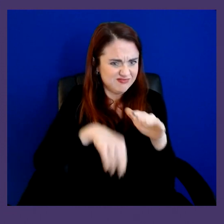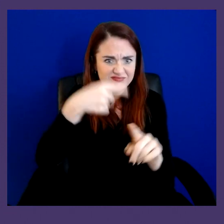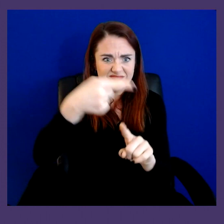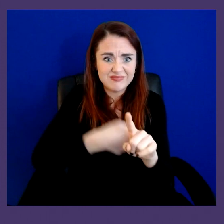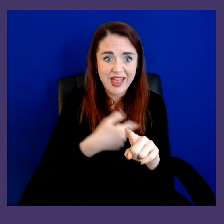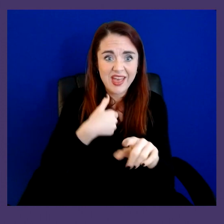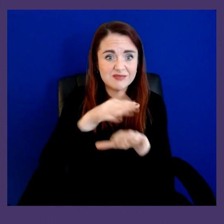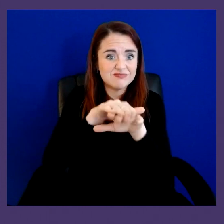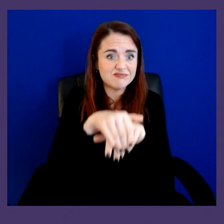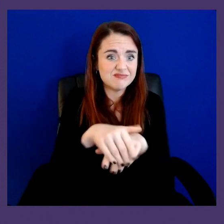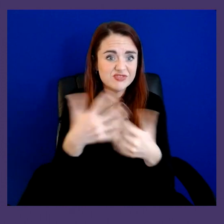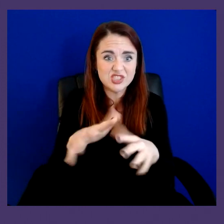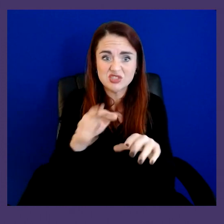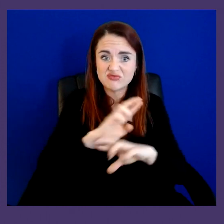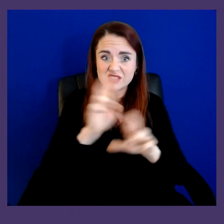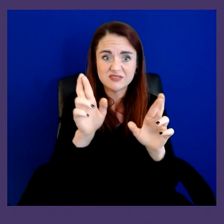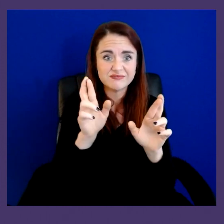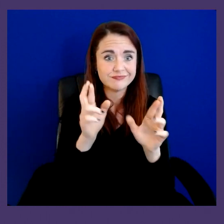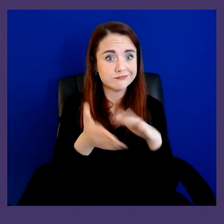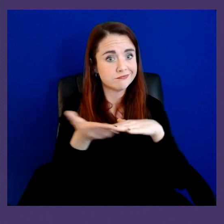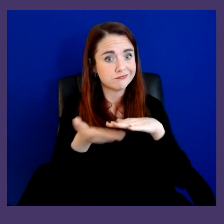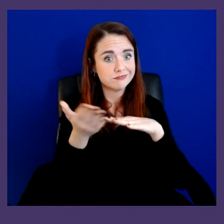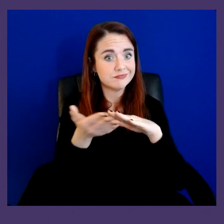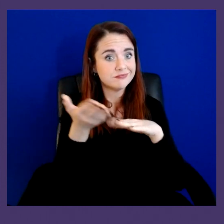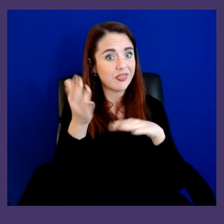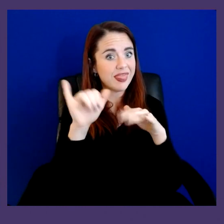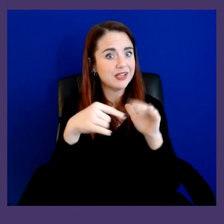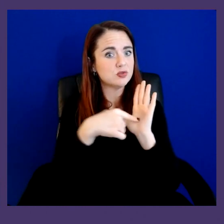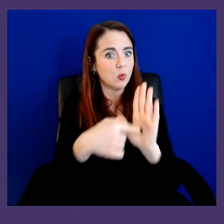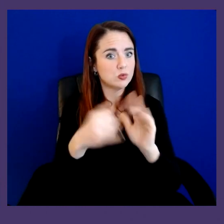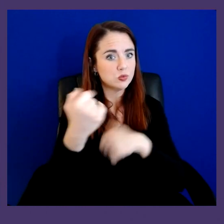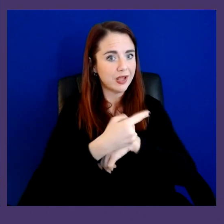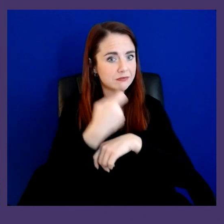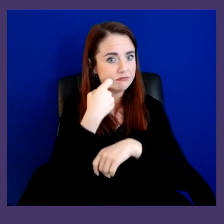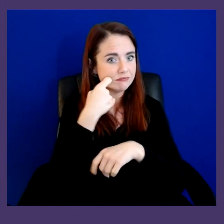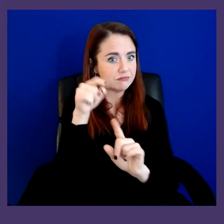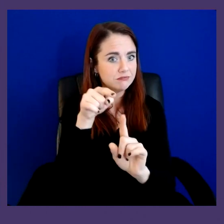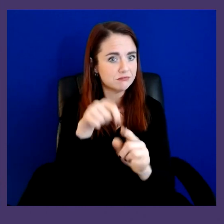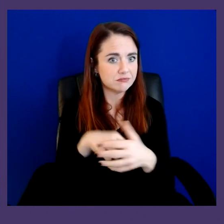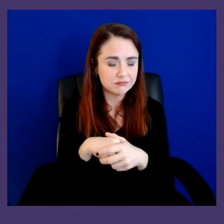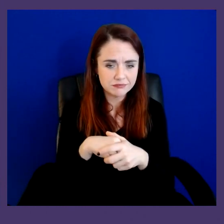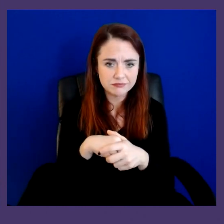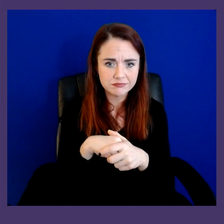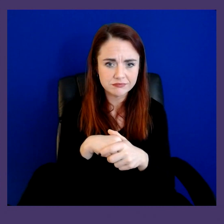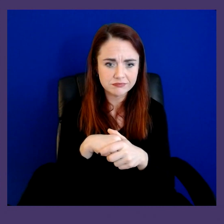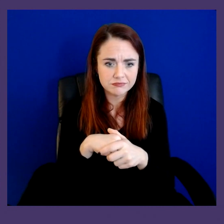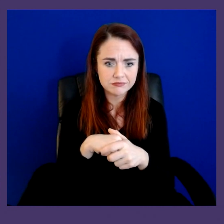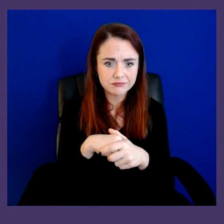running, which is what we're demoing today. You mentioned, it helps people maintain their independence,